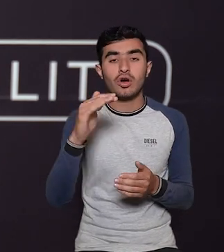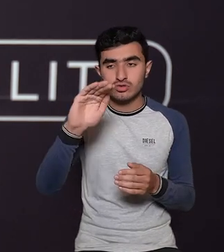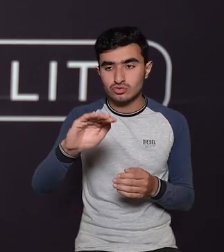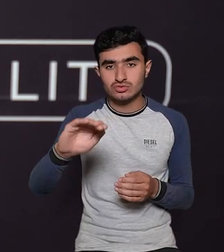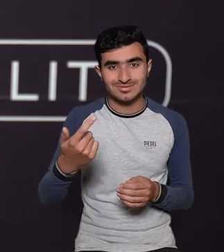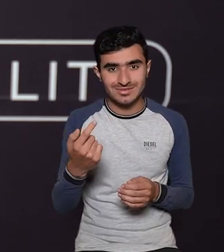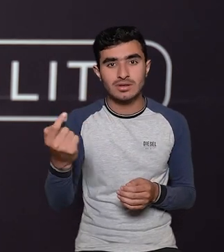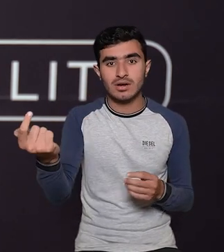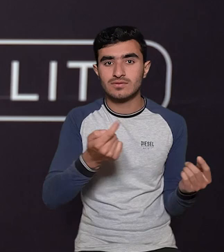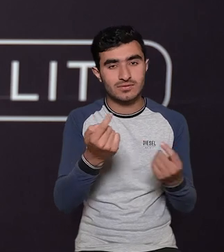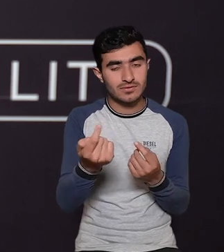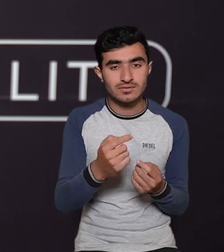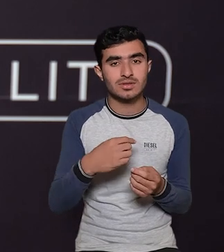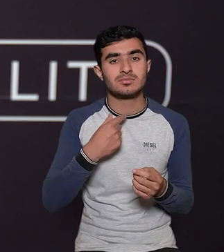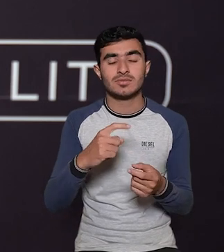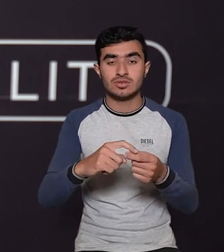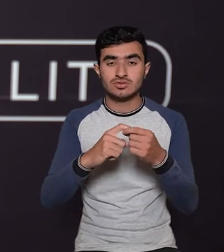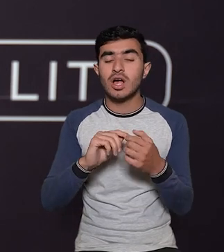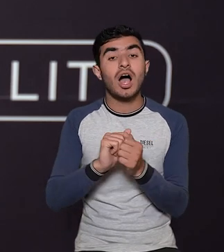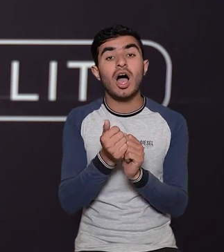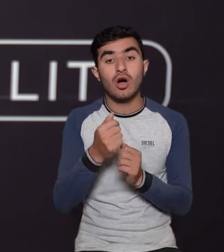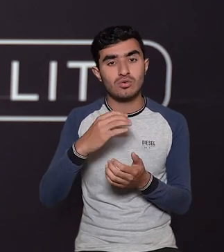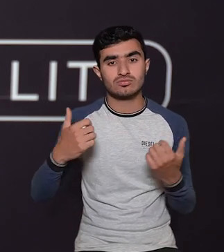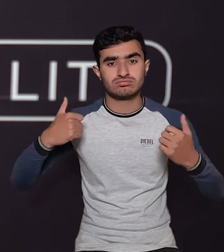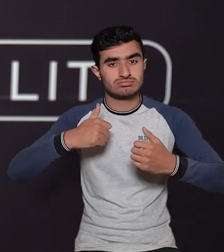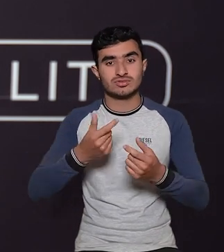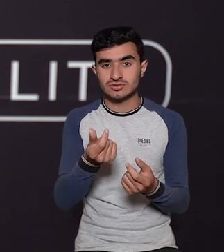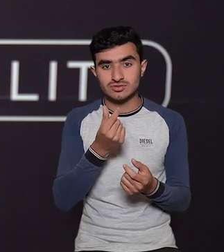used to ask me for guidance that how I did it.